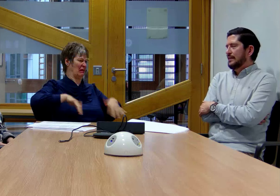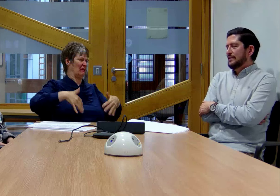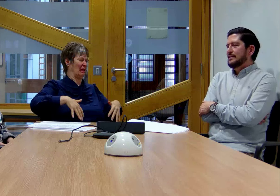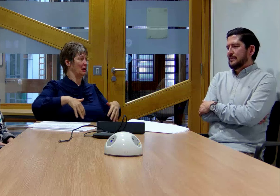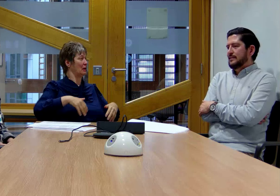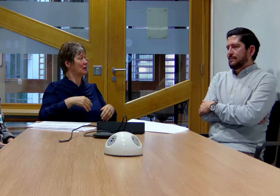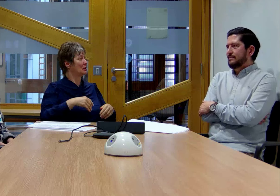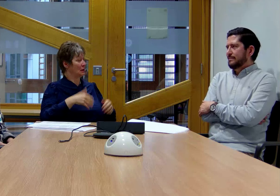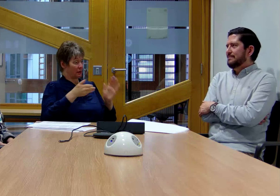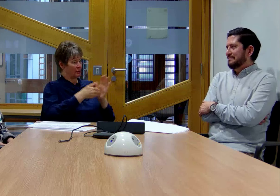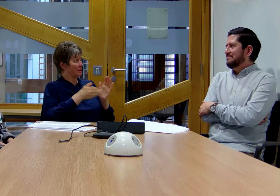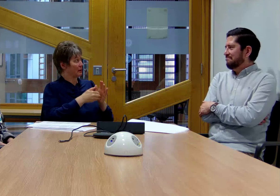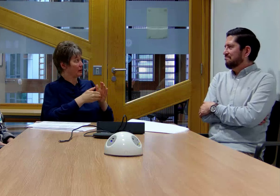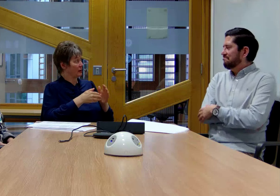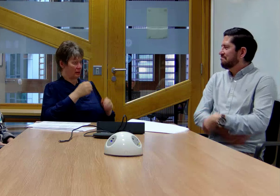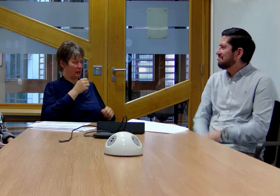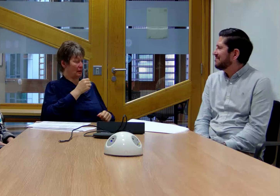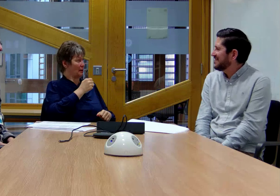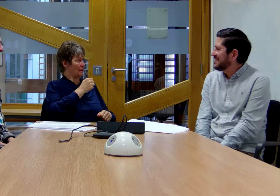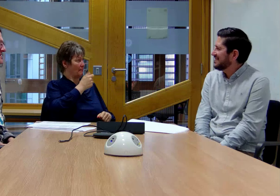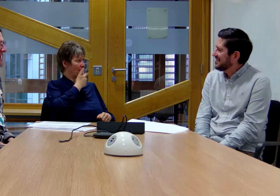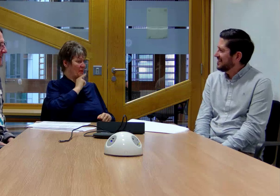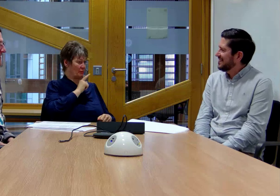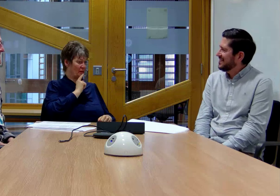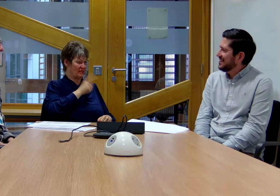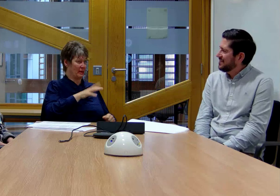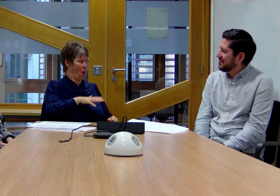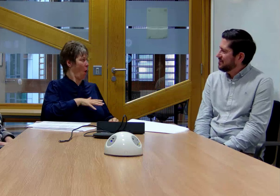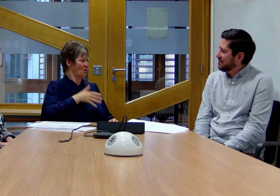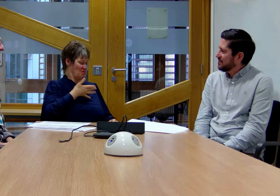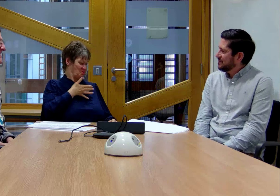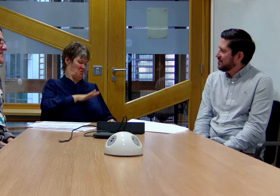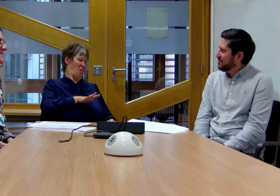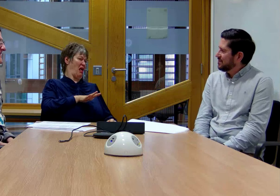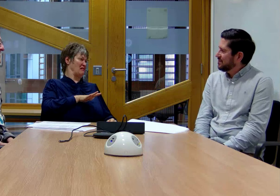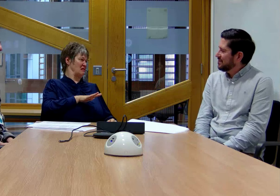And now the people that don't like Gaelic say. Oh, that's a language that's only for